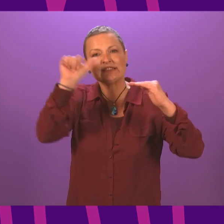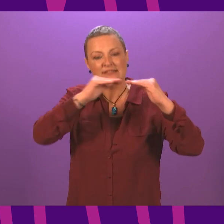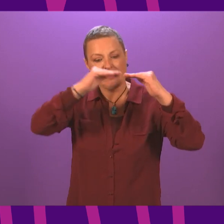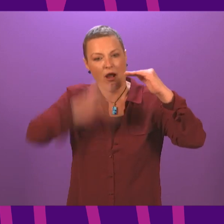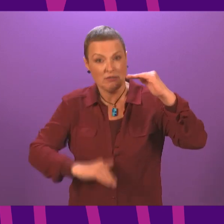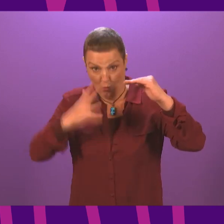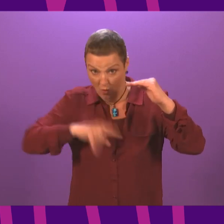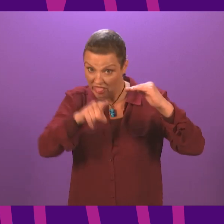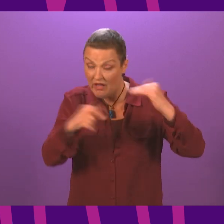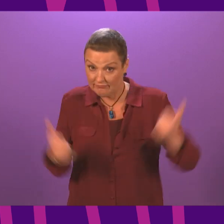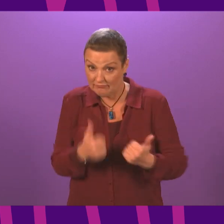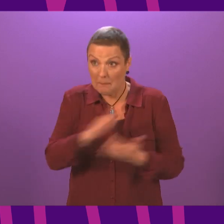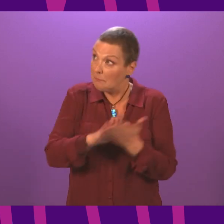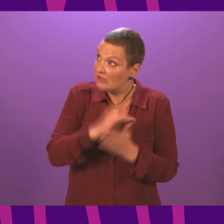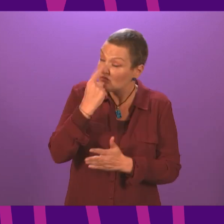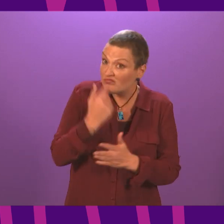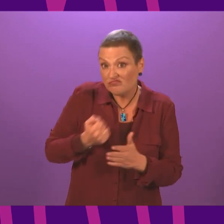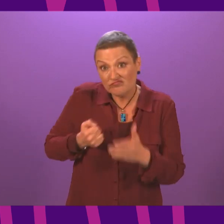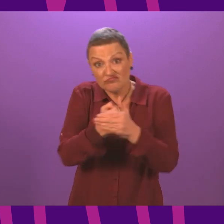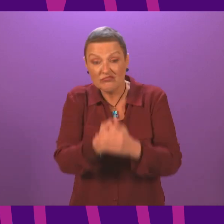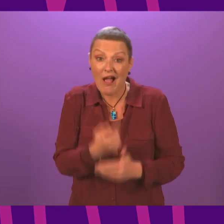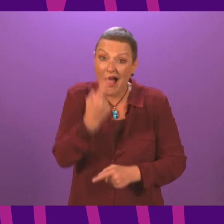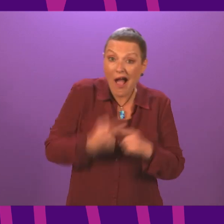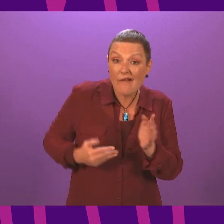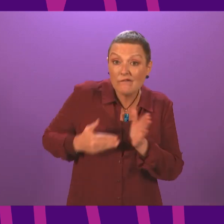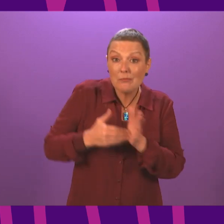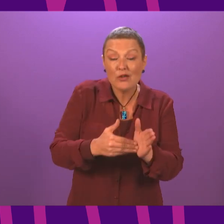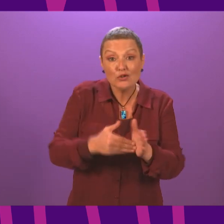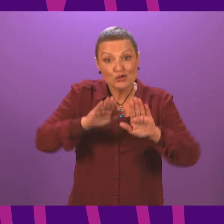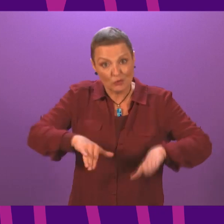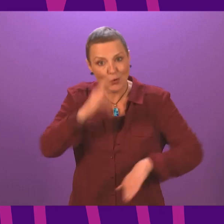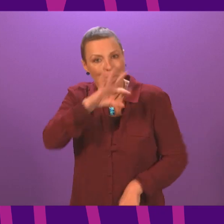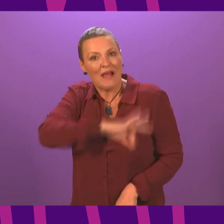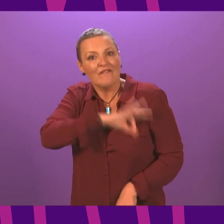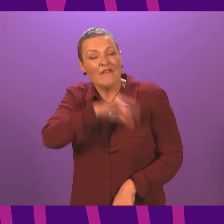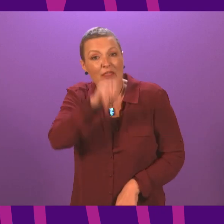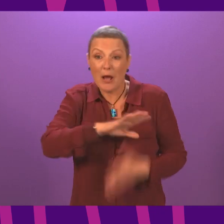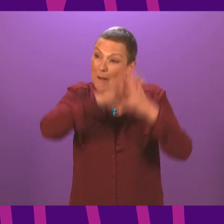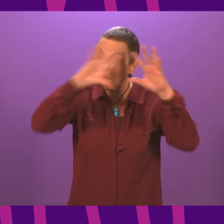could support up to half a million children, with an annual investment of £184 million. However,